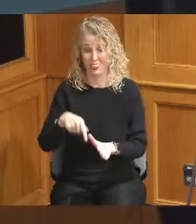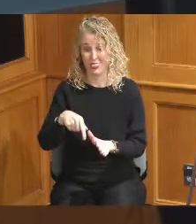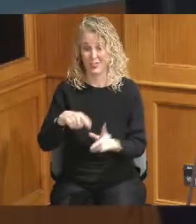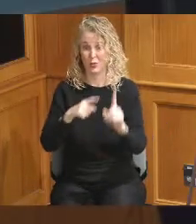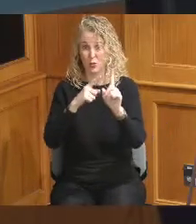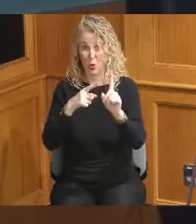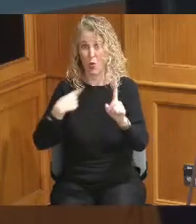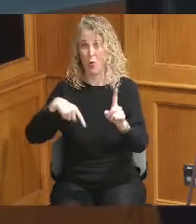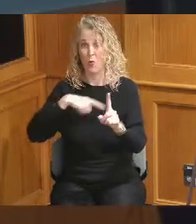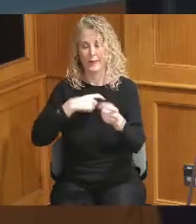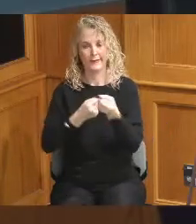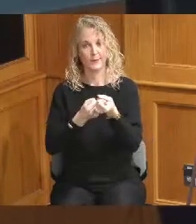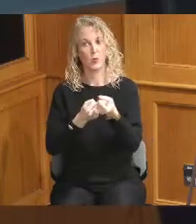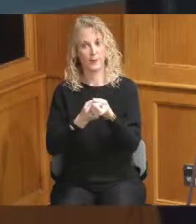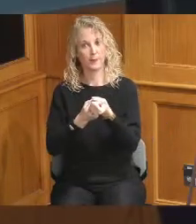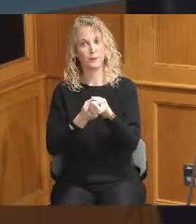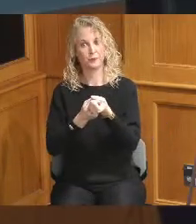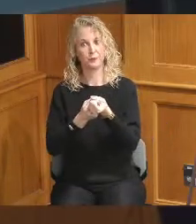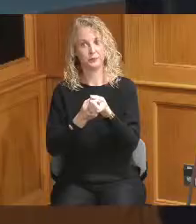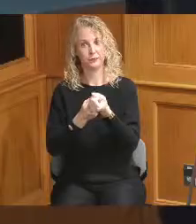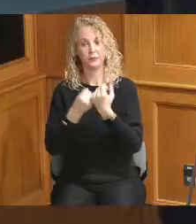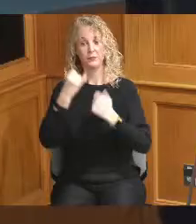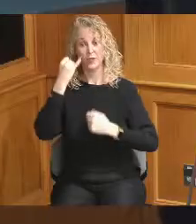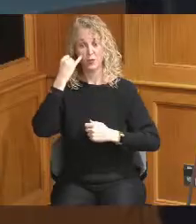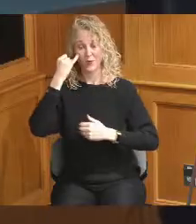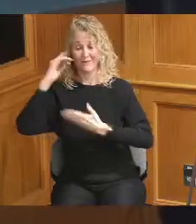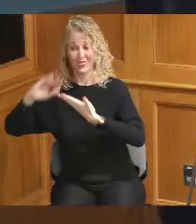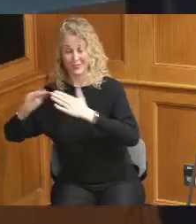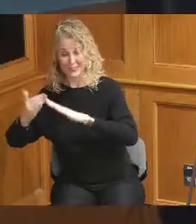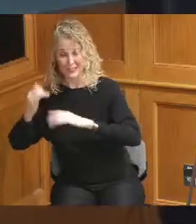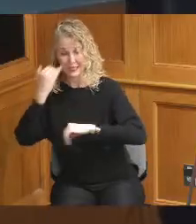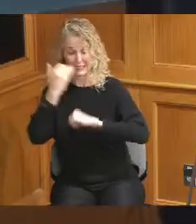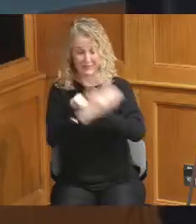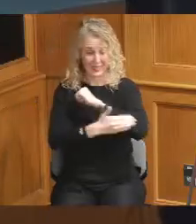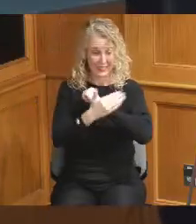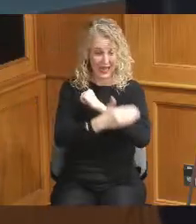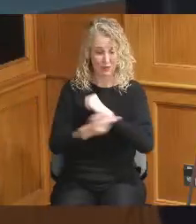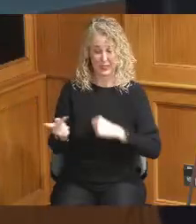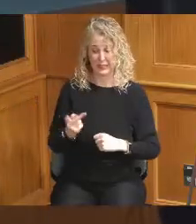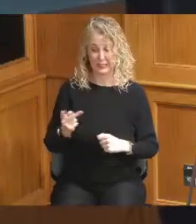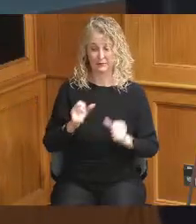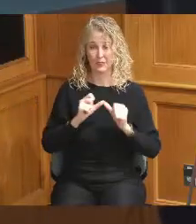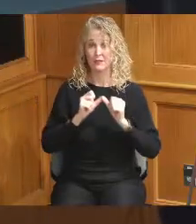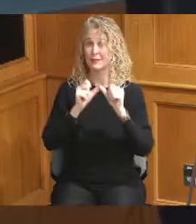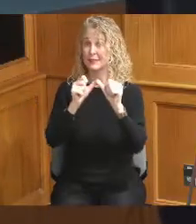fund when they know that the county and the city are doing ongoing funding for affordable